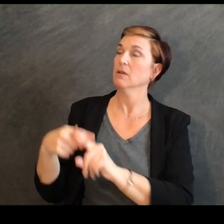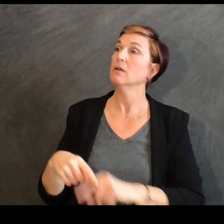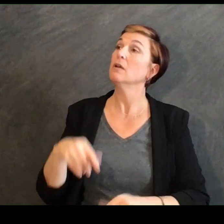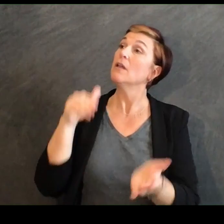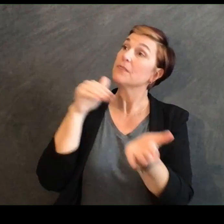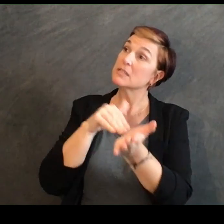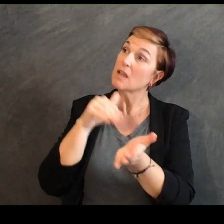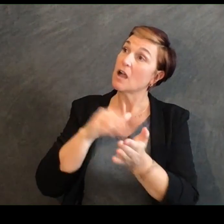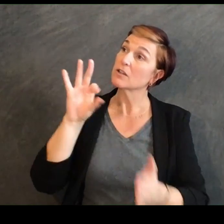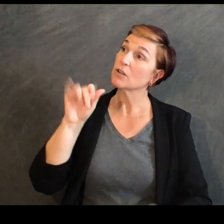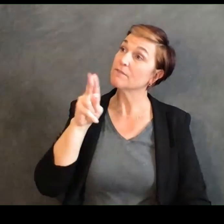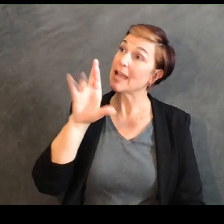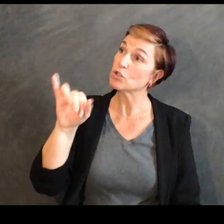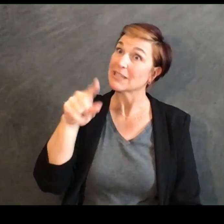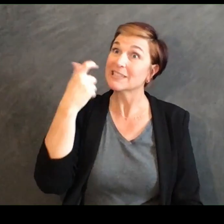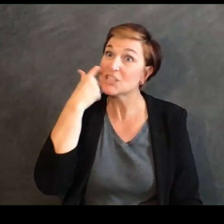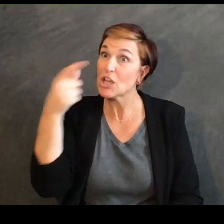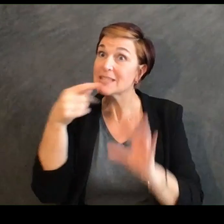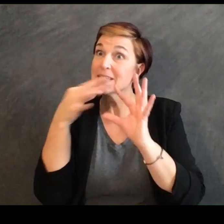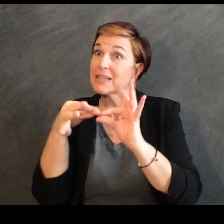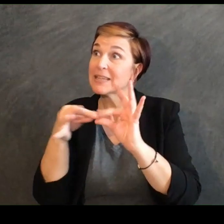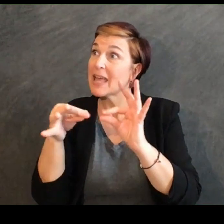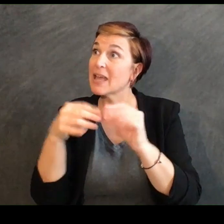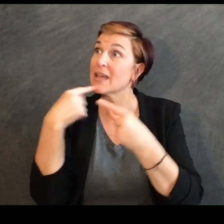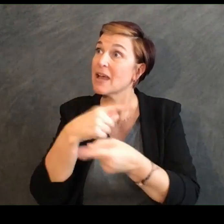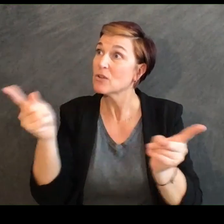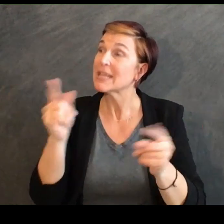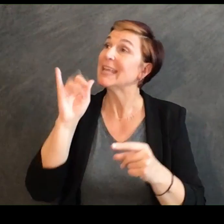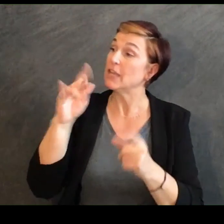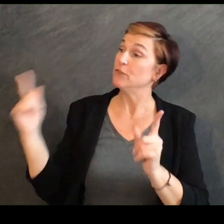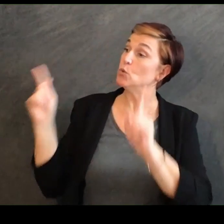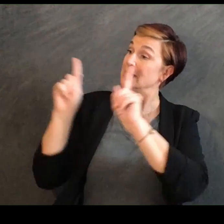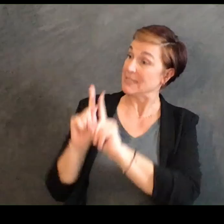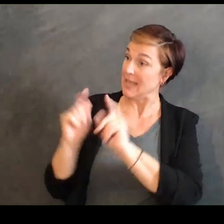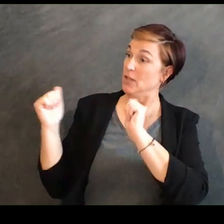somebody who tested positive you should self isolate and get a test